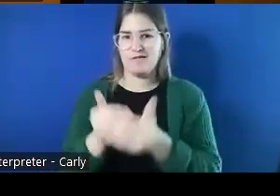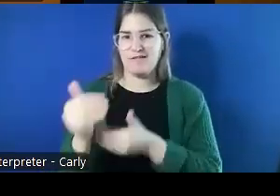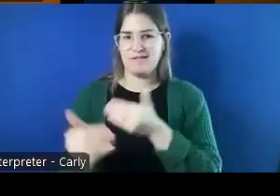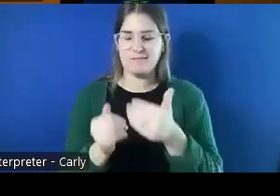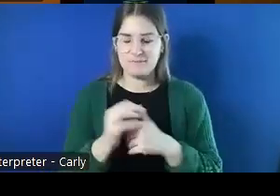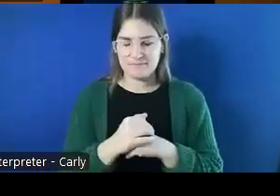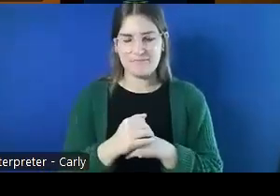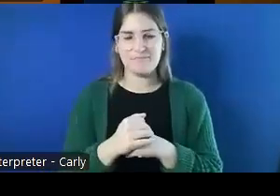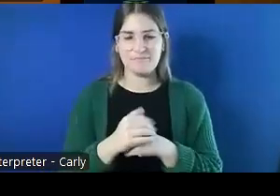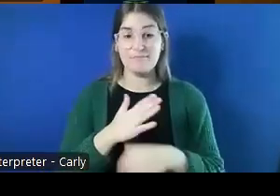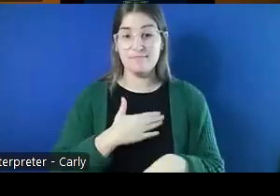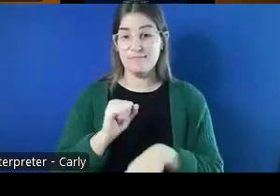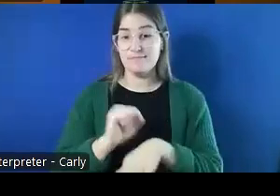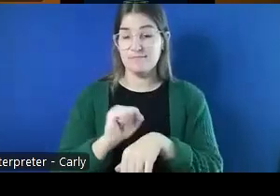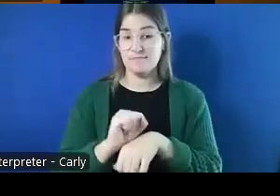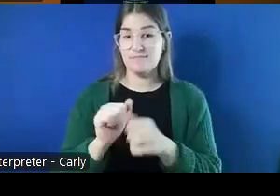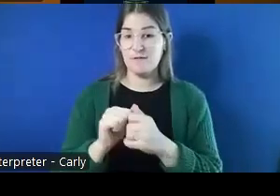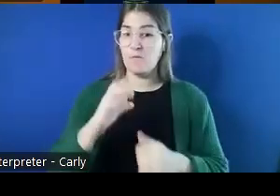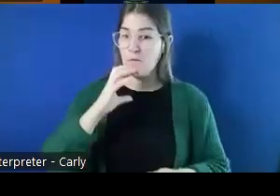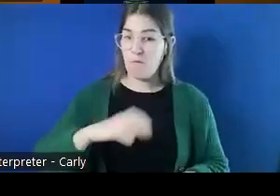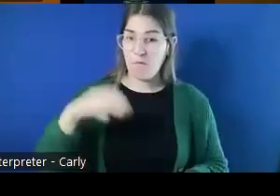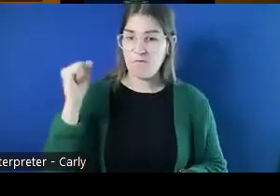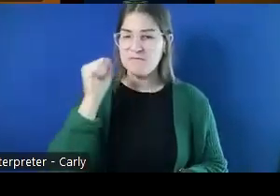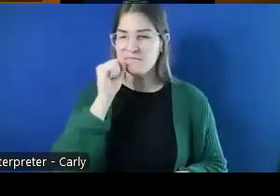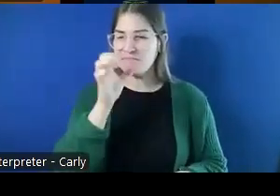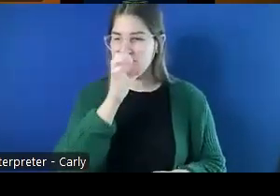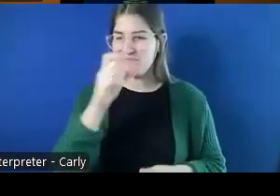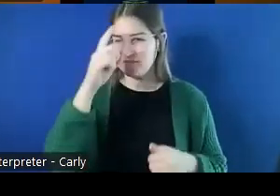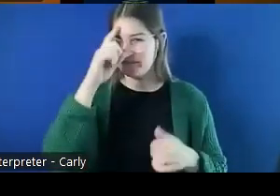a lot of the work I've done with geriatric mental health you know Life review is a really kind of